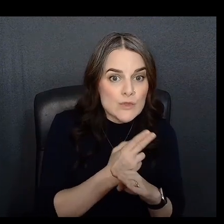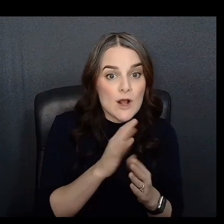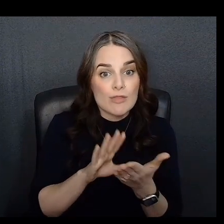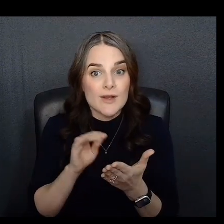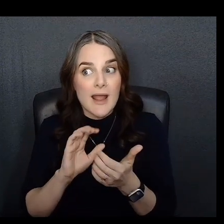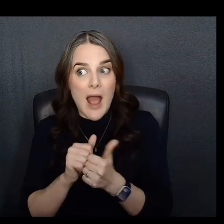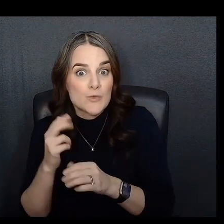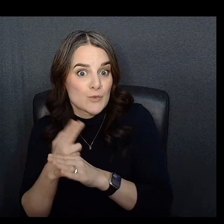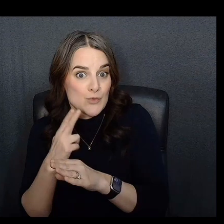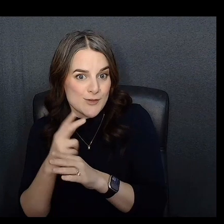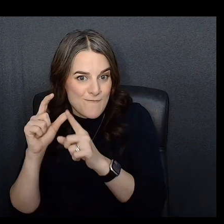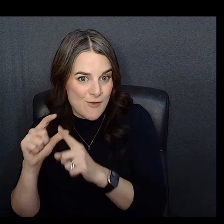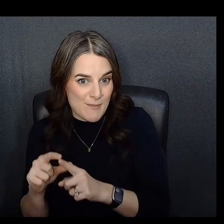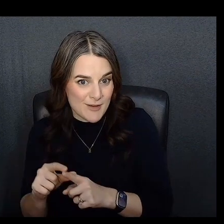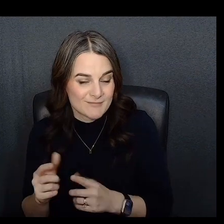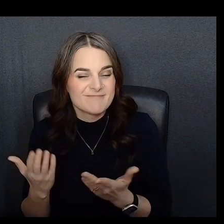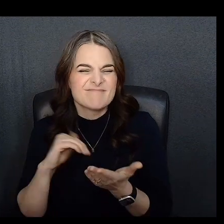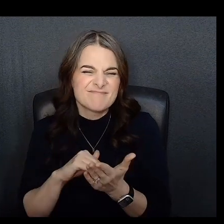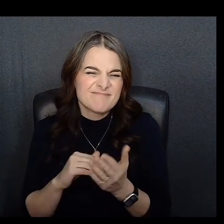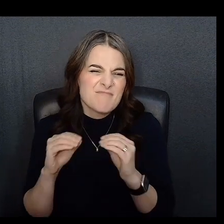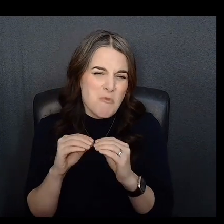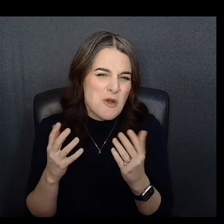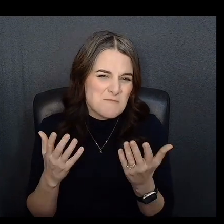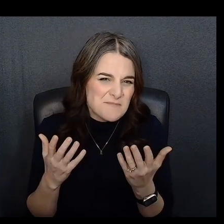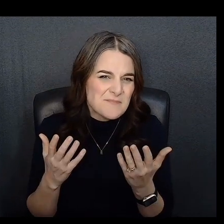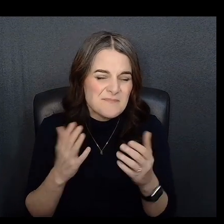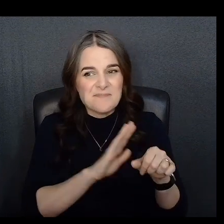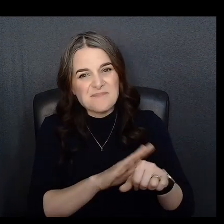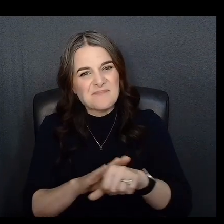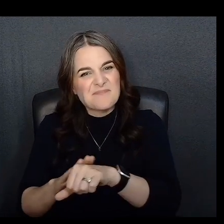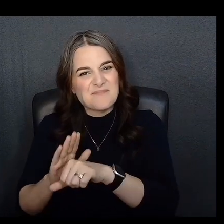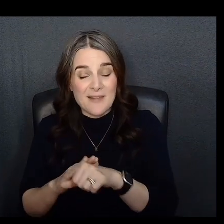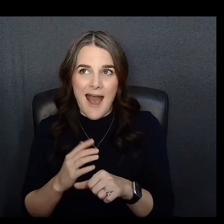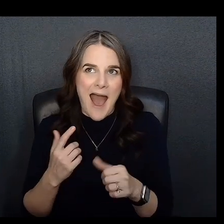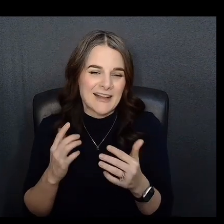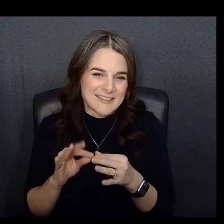So just some more, again, I said that there's lots of disclaimers and considerations here.